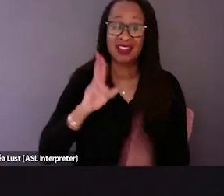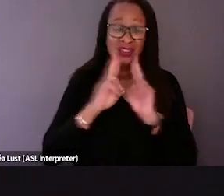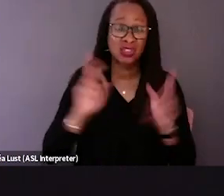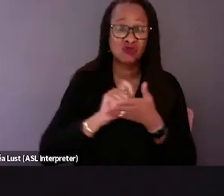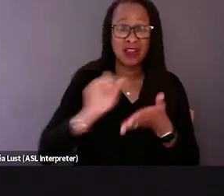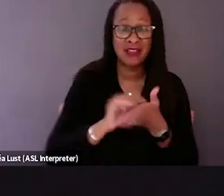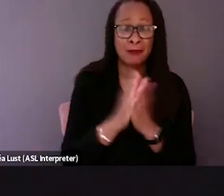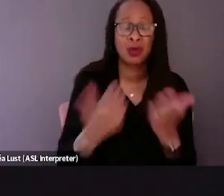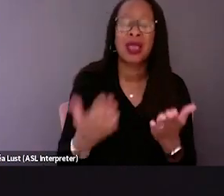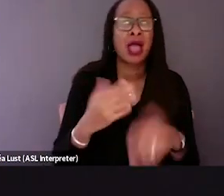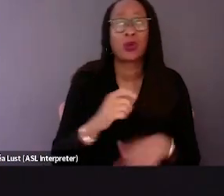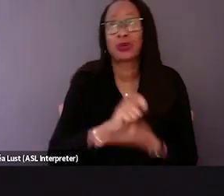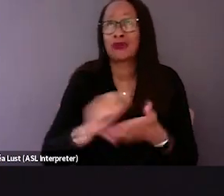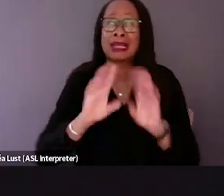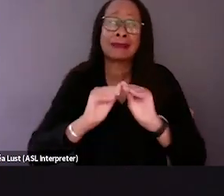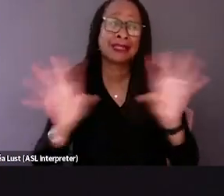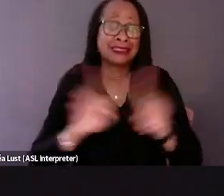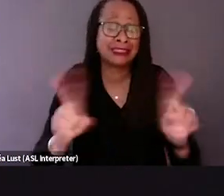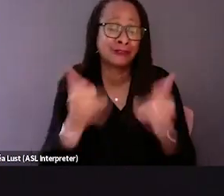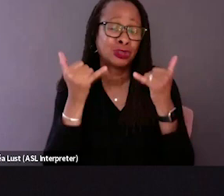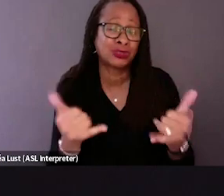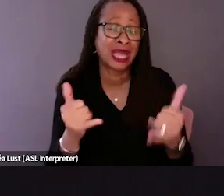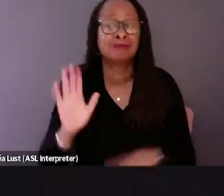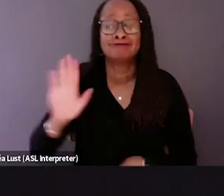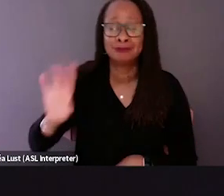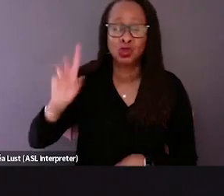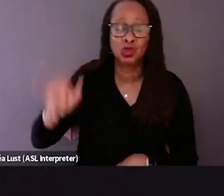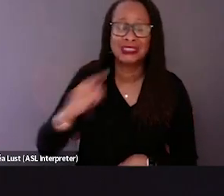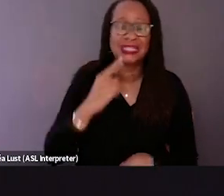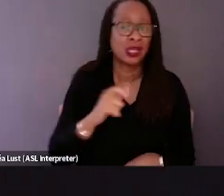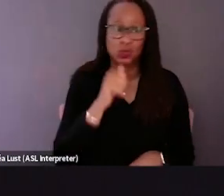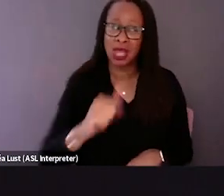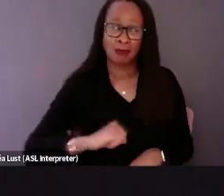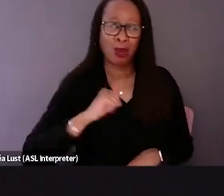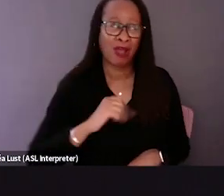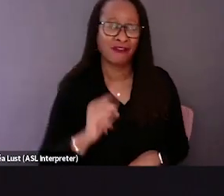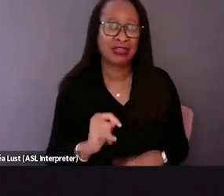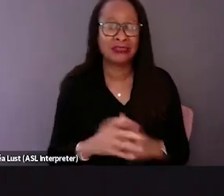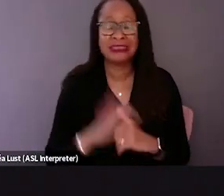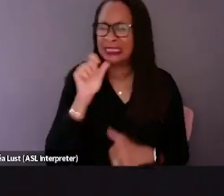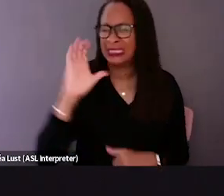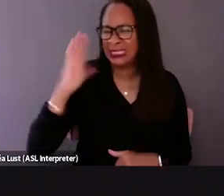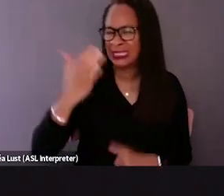I would rewrite it completely differently today. It's just." She didn't seem super proud of it. But when we interviewed Jason Reynolds,